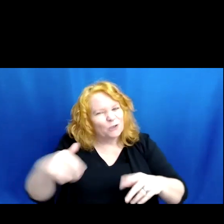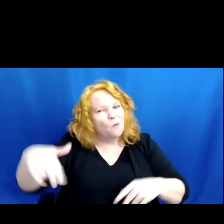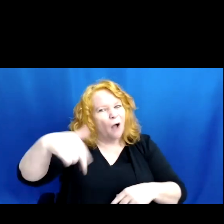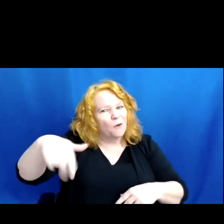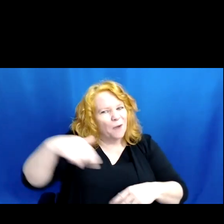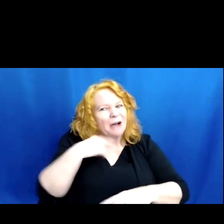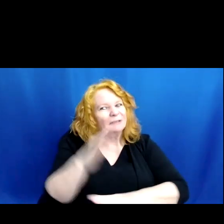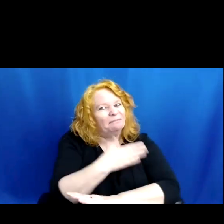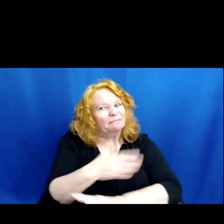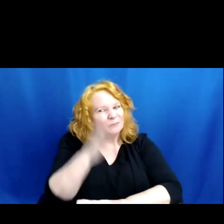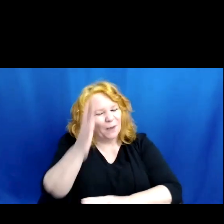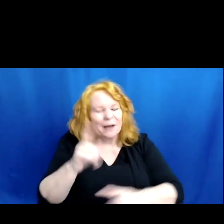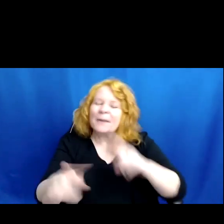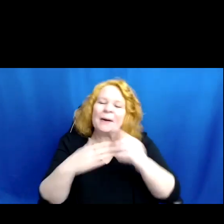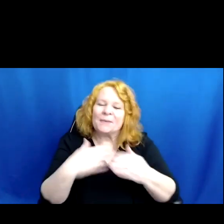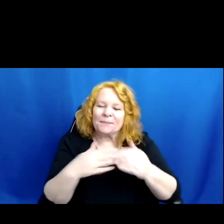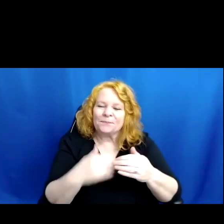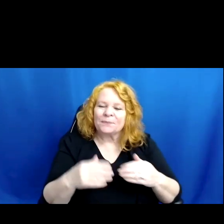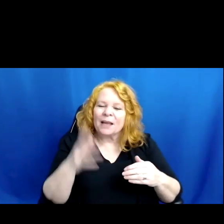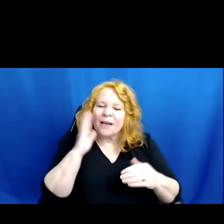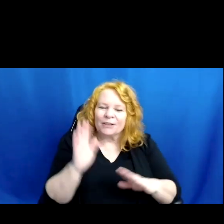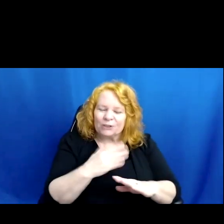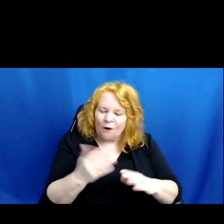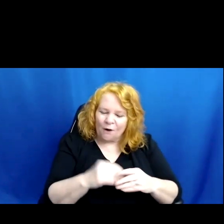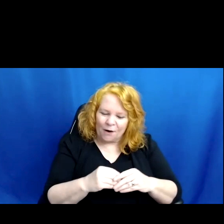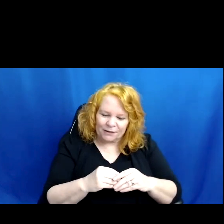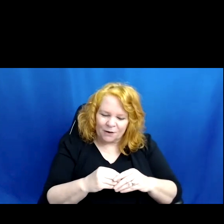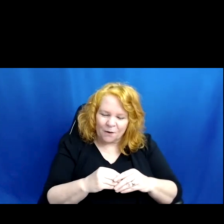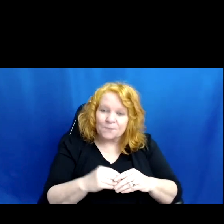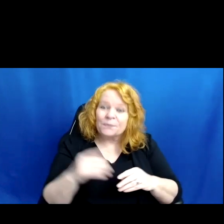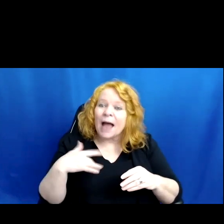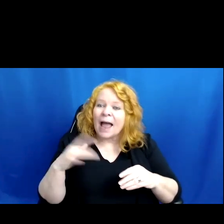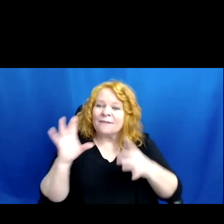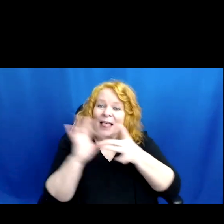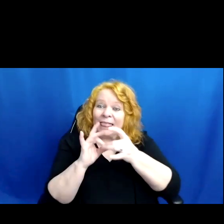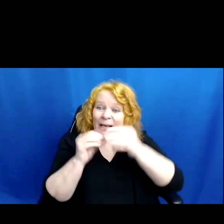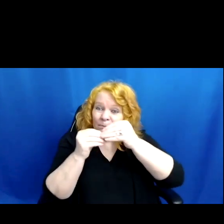But just to go back to the songs for a moment, I have put the drop box link in the Facebook group.